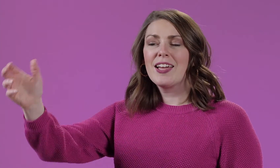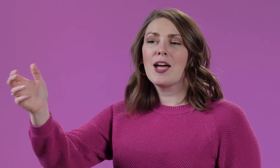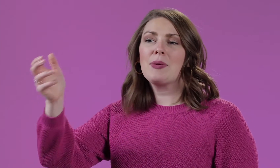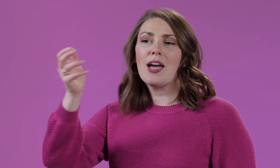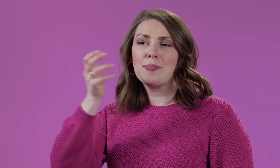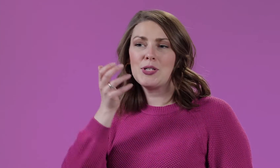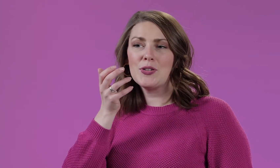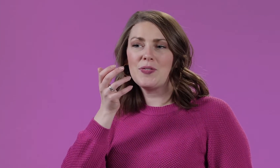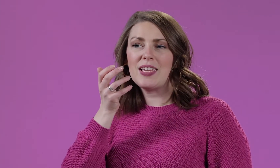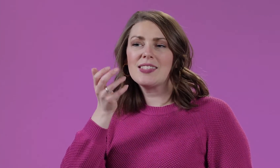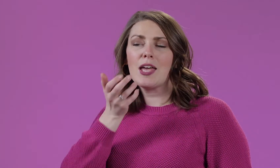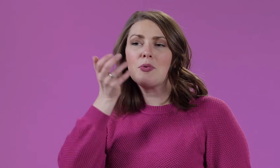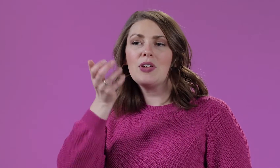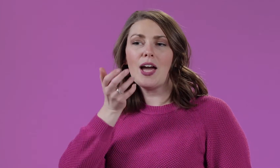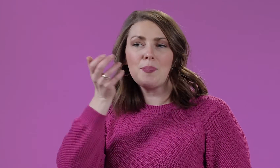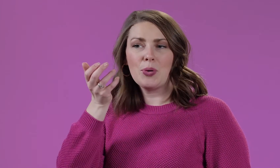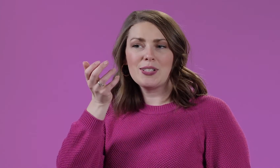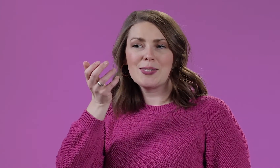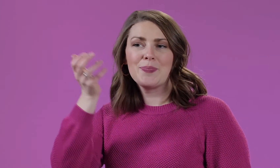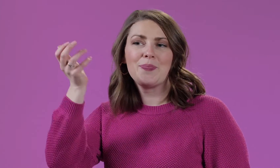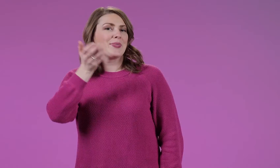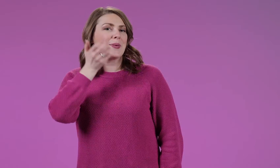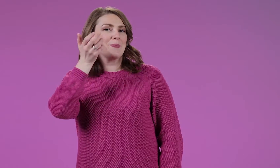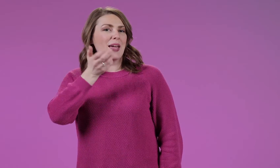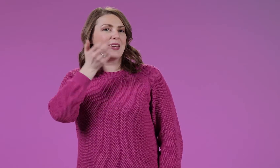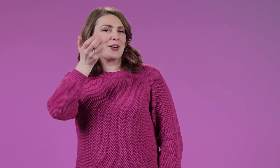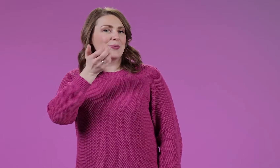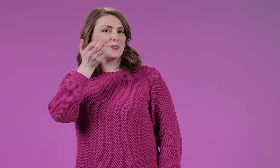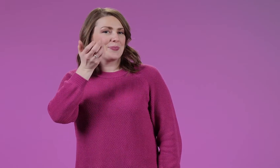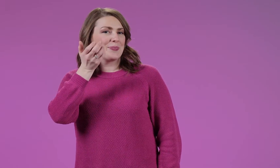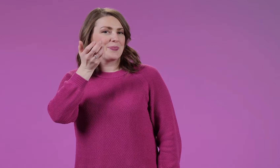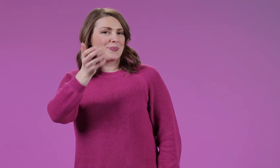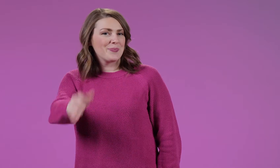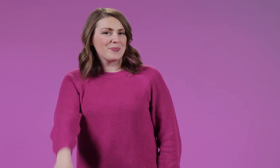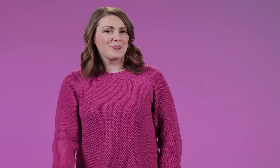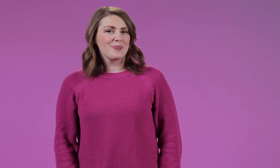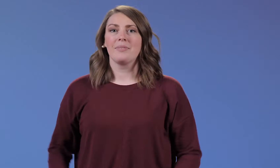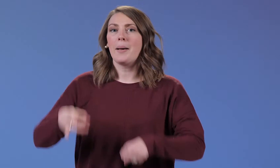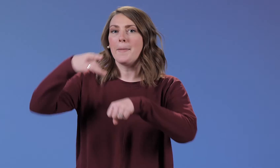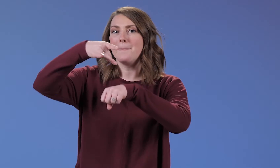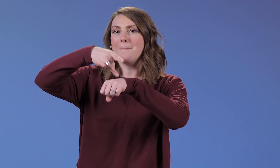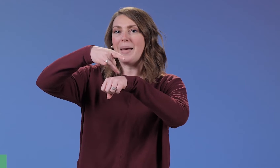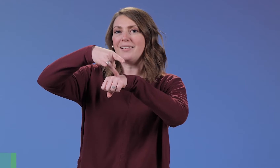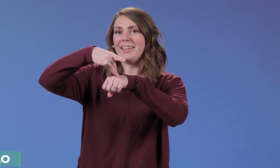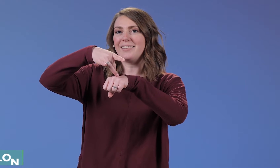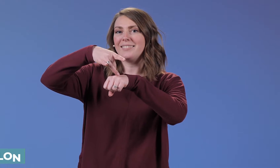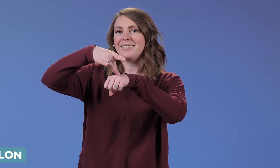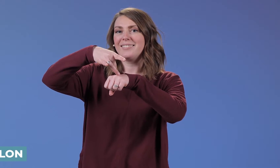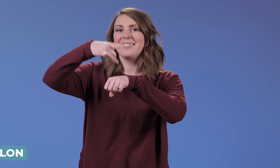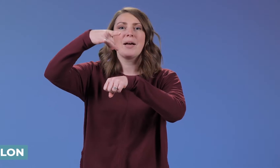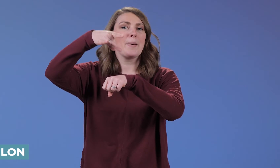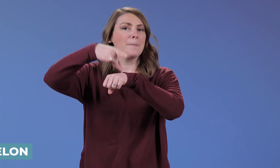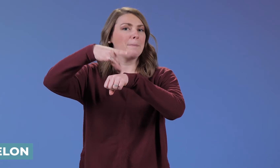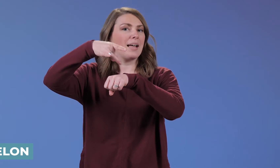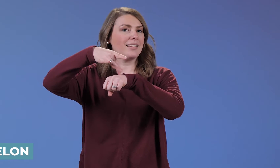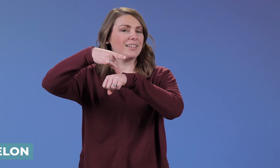coming up to your face and moving upwards. MANGO MELON MELON